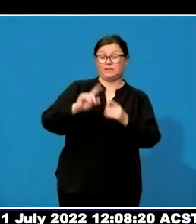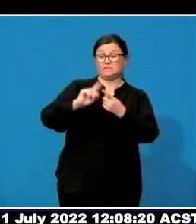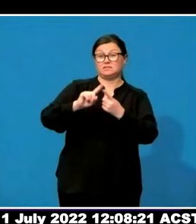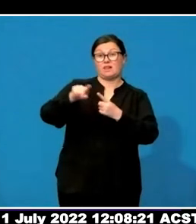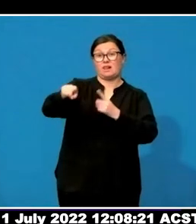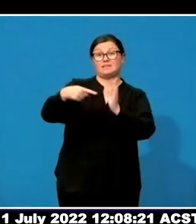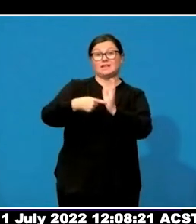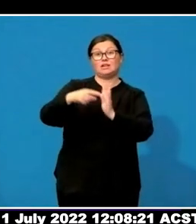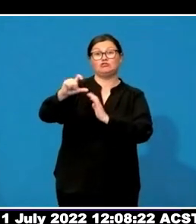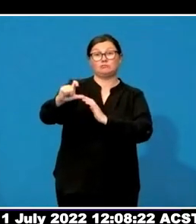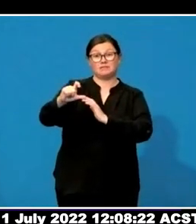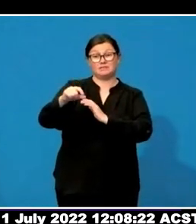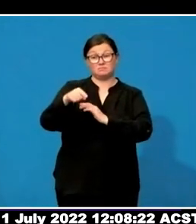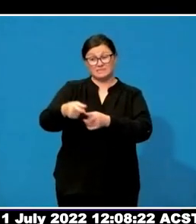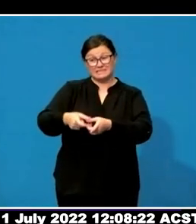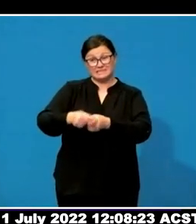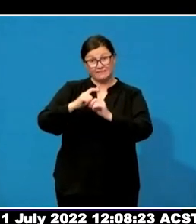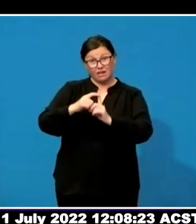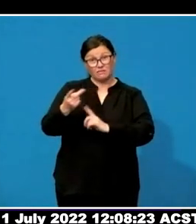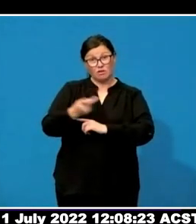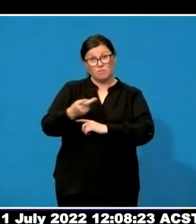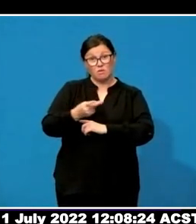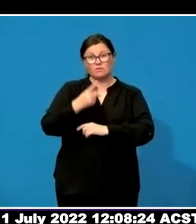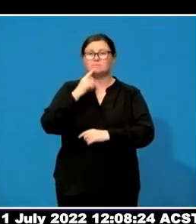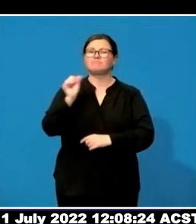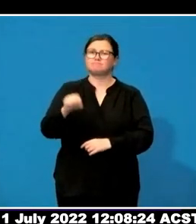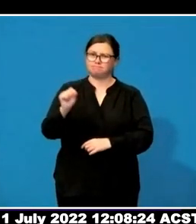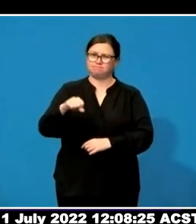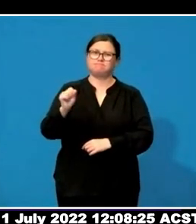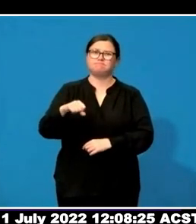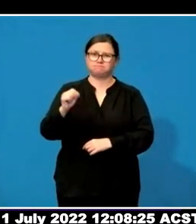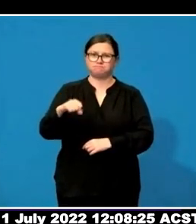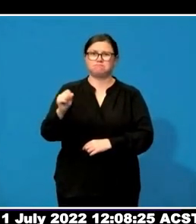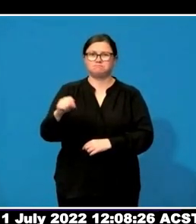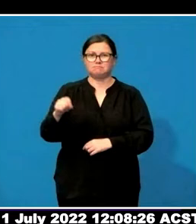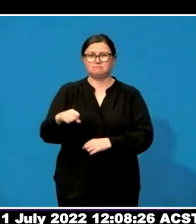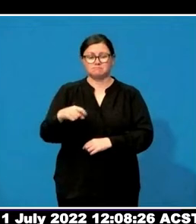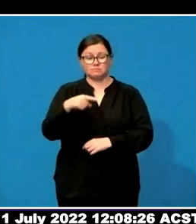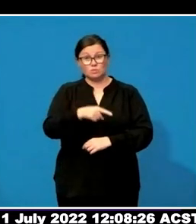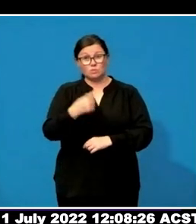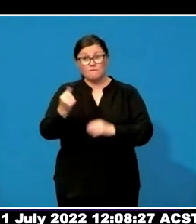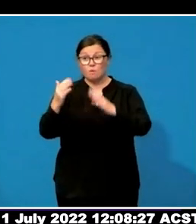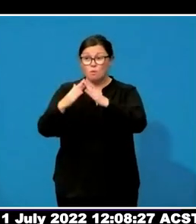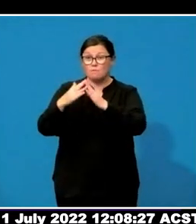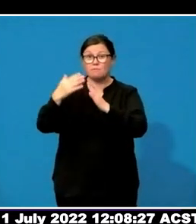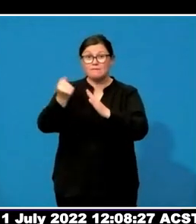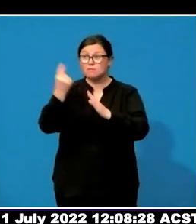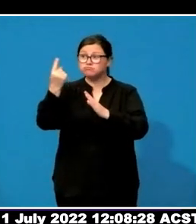and him up in Tennant Creek? Yeah. MS TARRAGO: Yes. Did you have a lot of help at home there? No, not much.